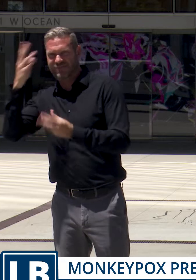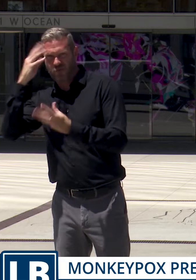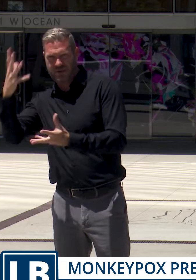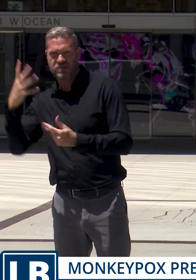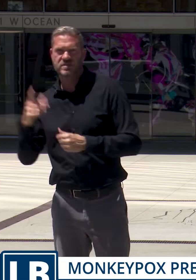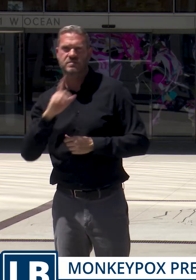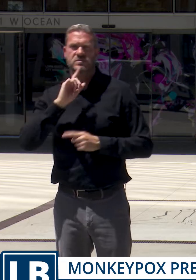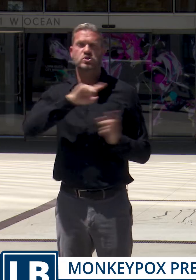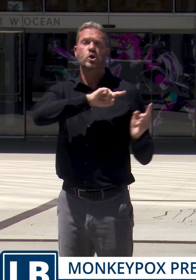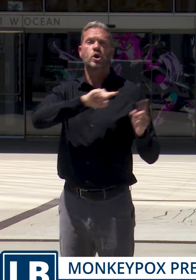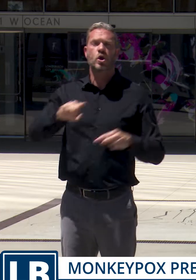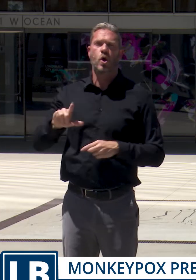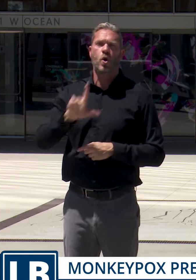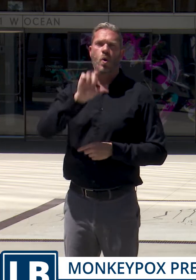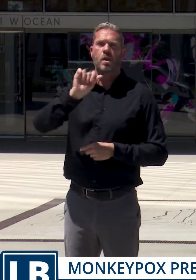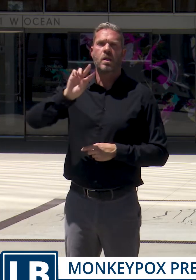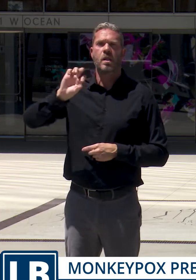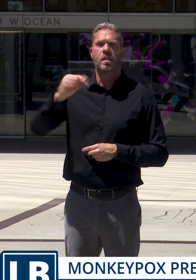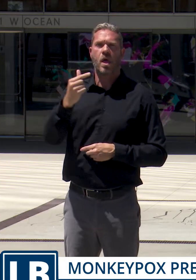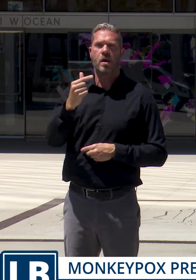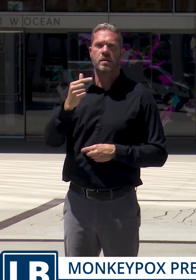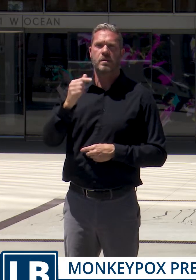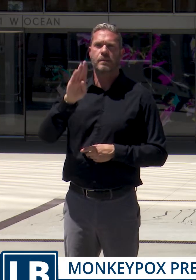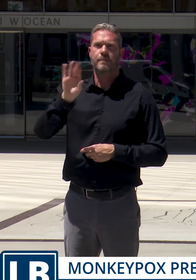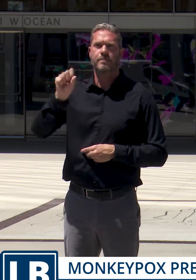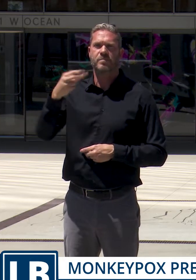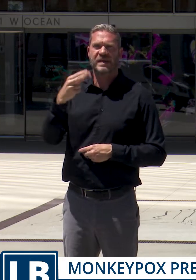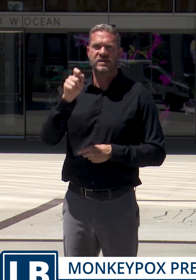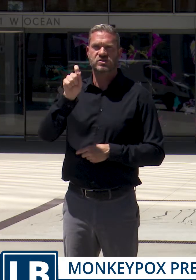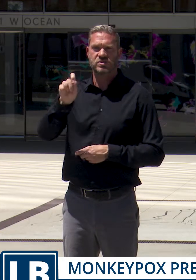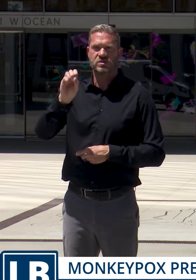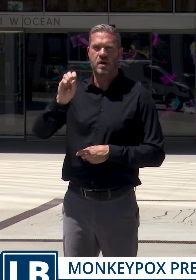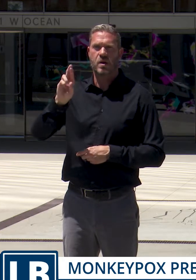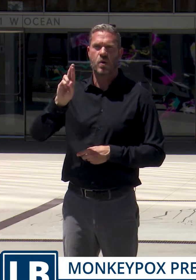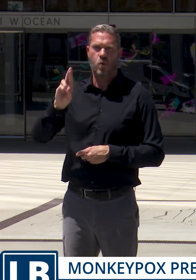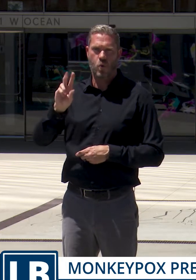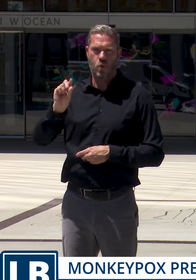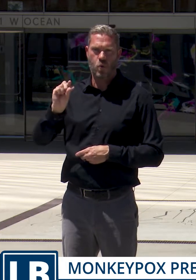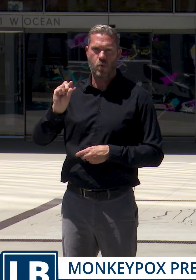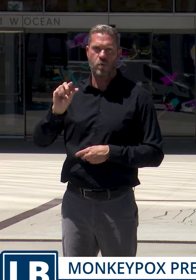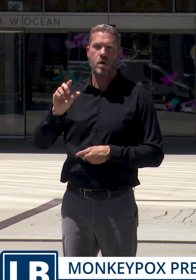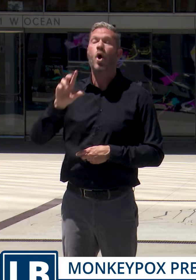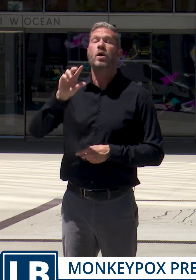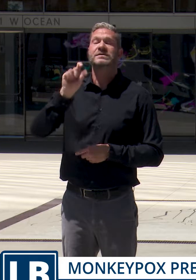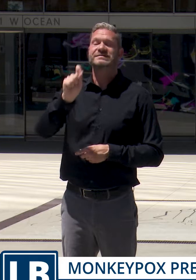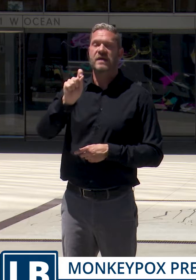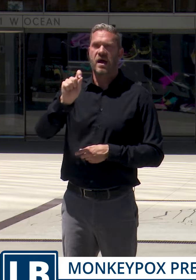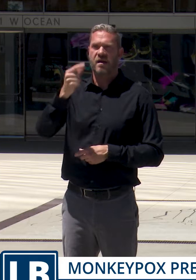to learn more about the numbers who have been impacted the symptoms the registration for the